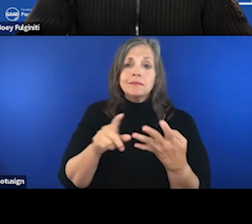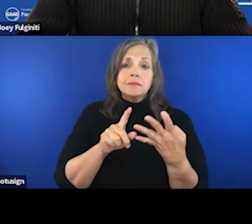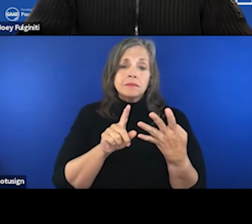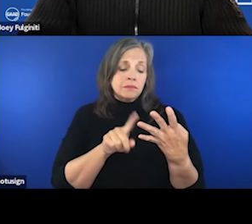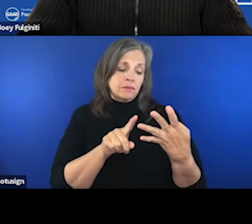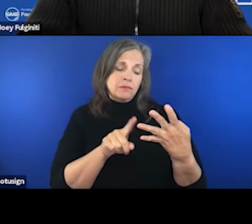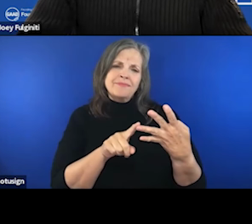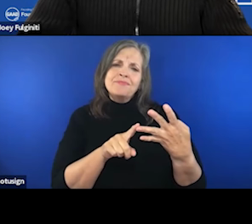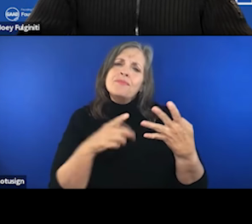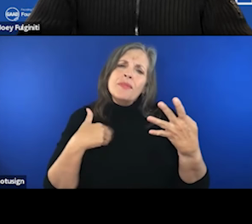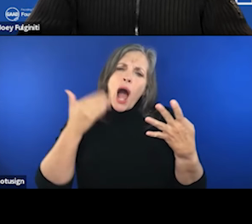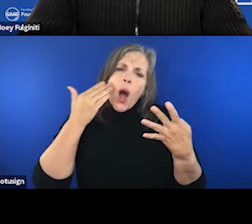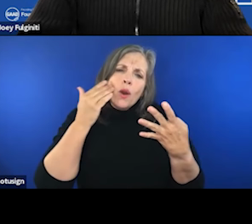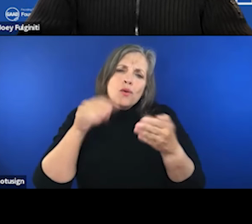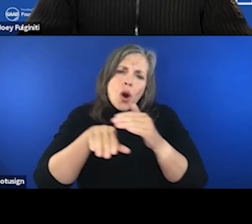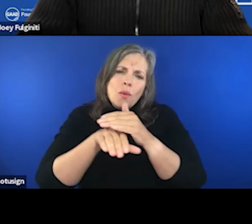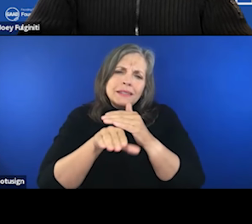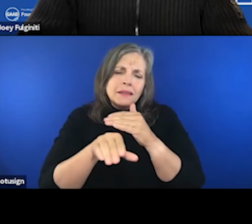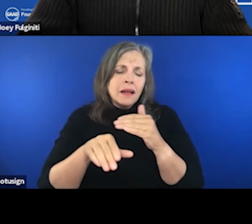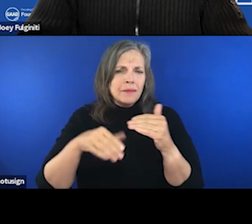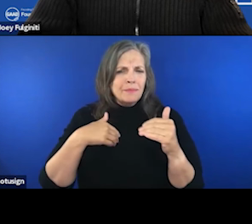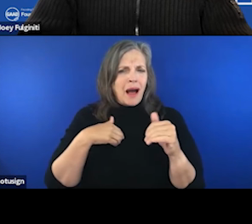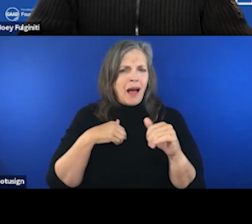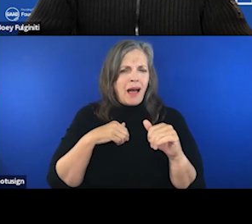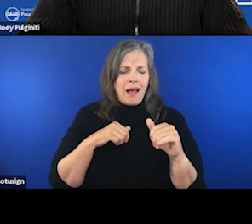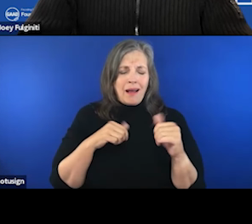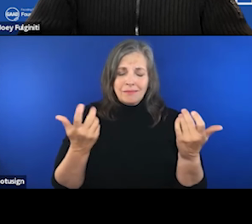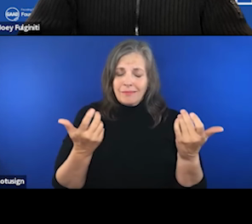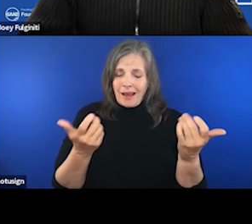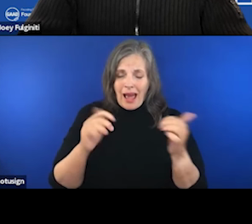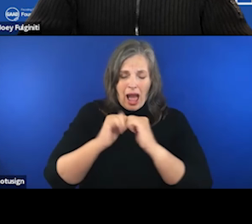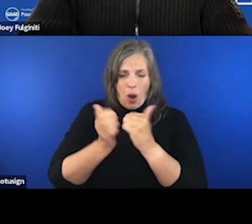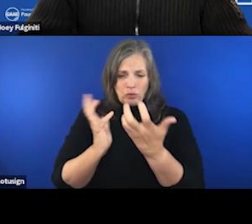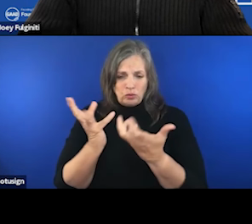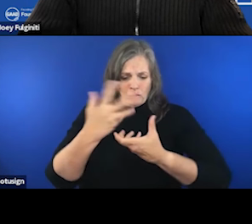I know about accessibility but having the faintest idea of how to incorporate it into my role at work